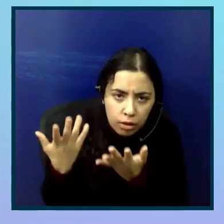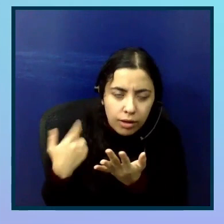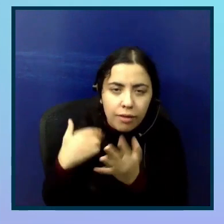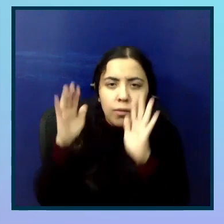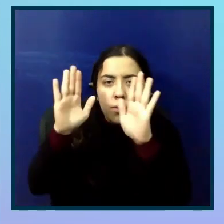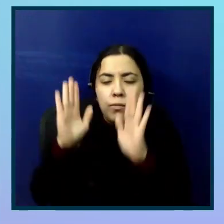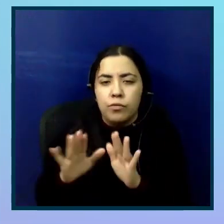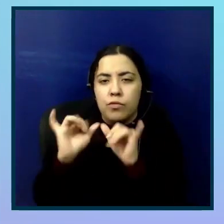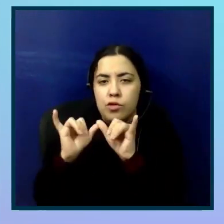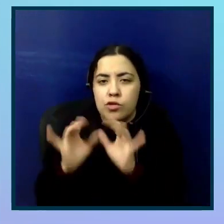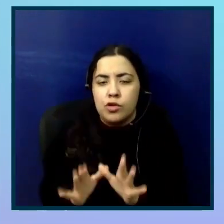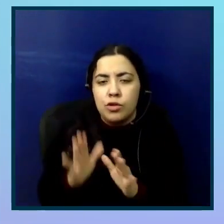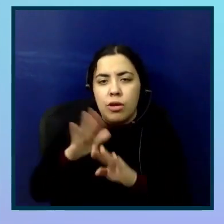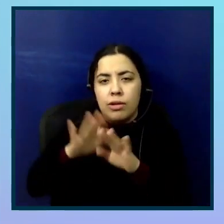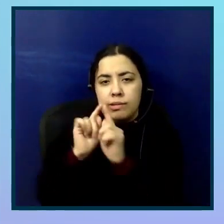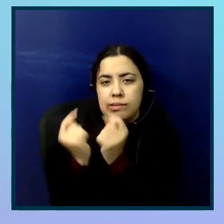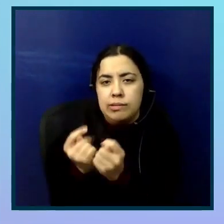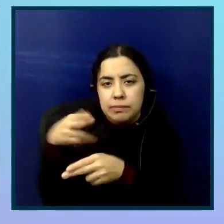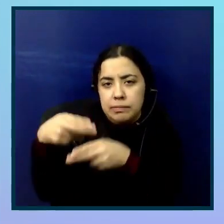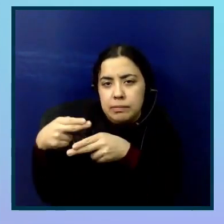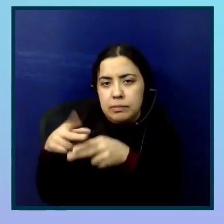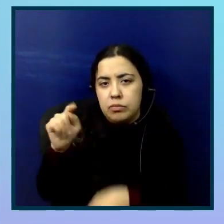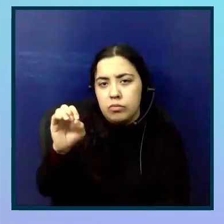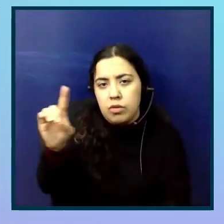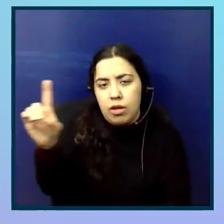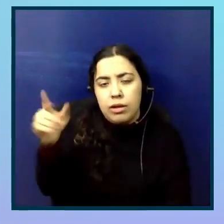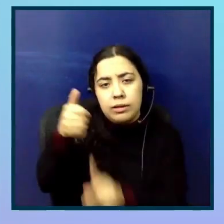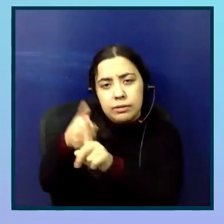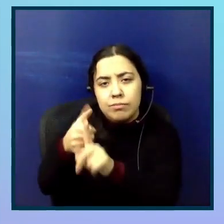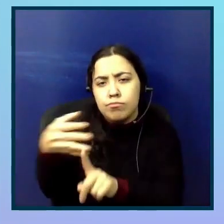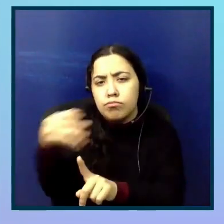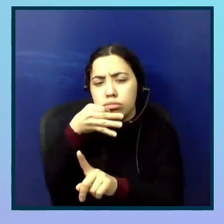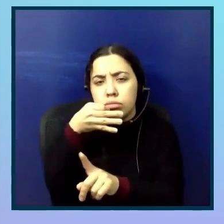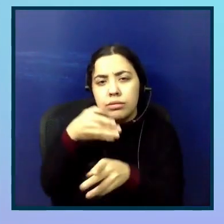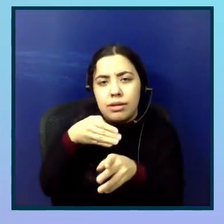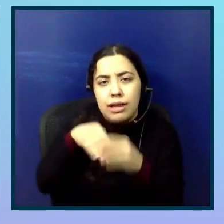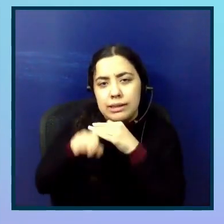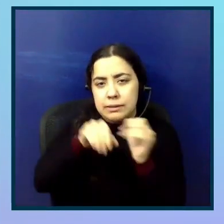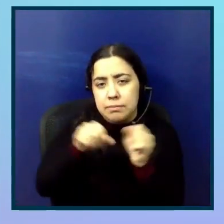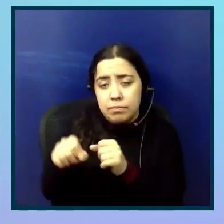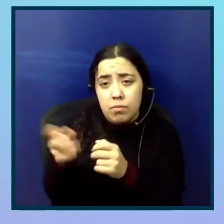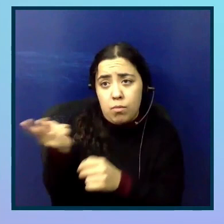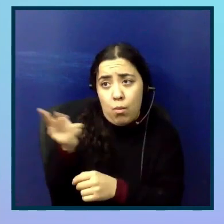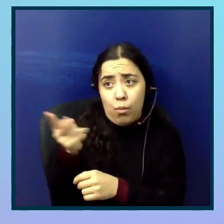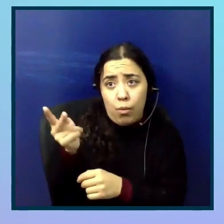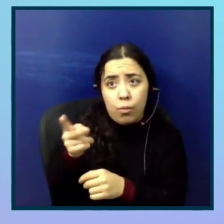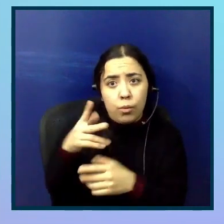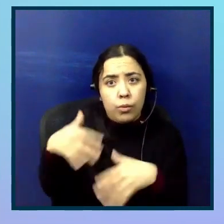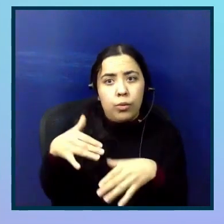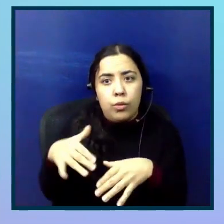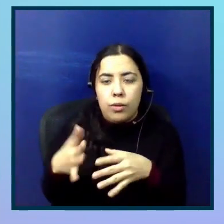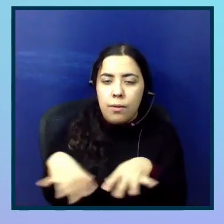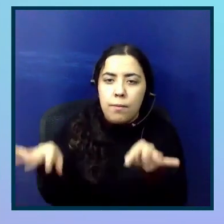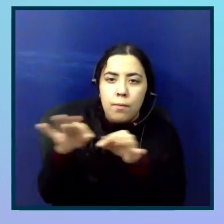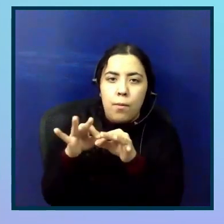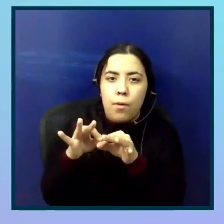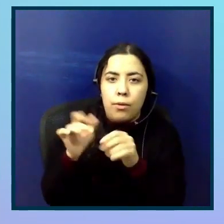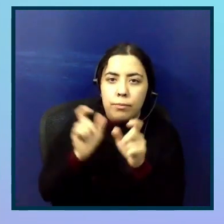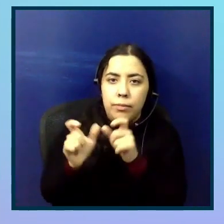his name is Todd, he's an expert in accessibility. Both of them were key partners for me as I'd started designing SAS.